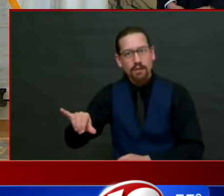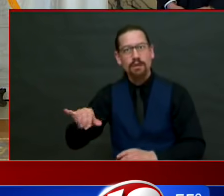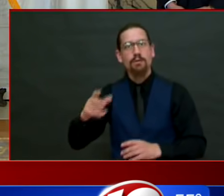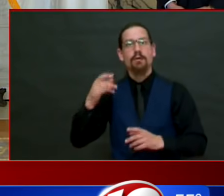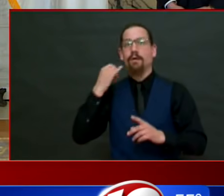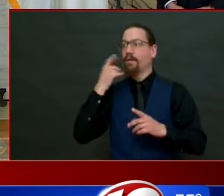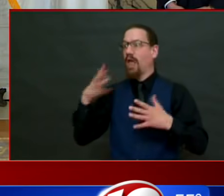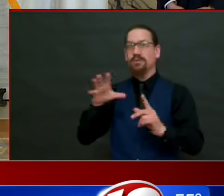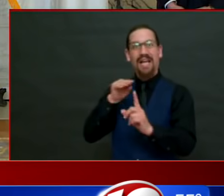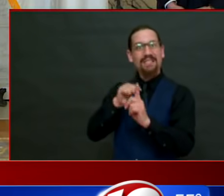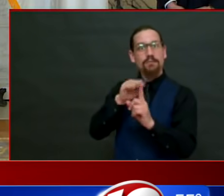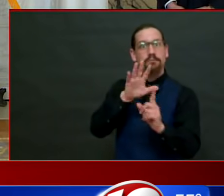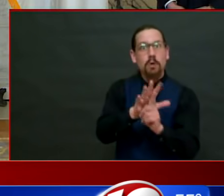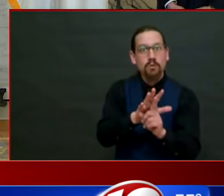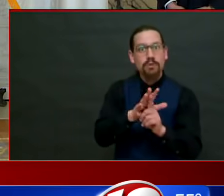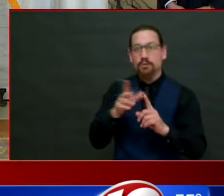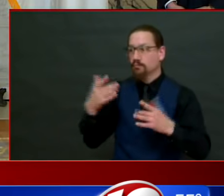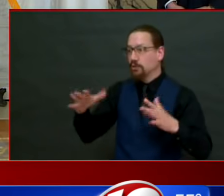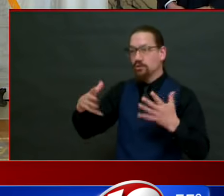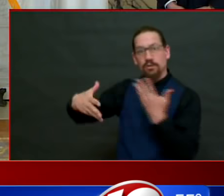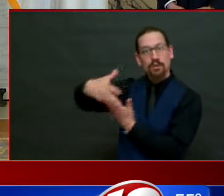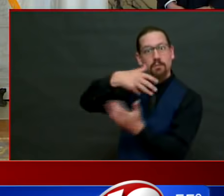WERE IN CONTACT WITH, AND IF THEY ARE POSITIVE, ISOLATE THEM.